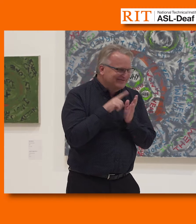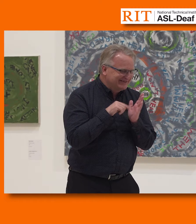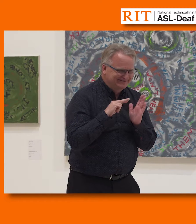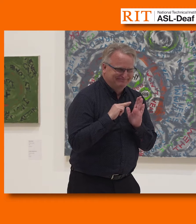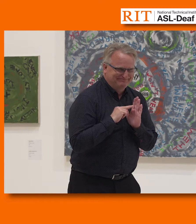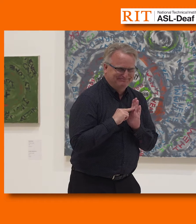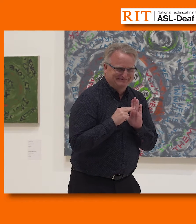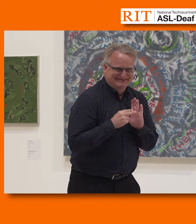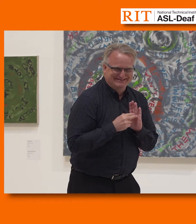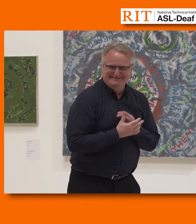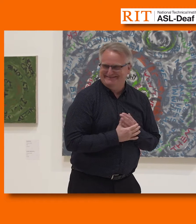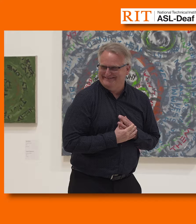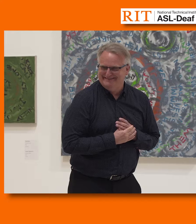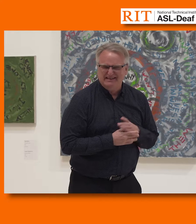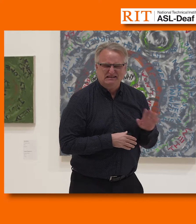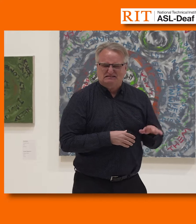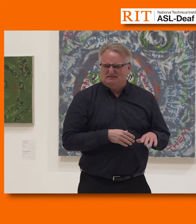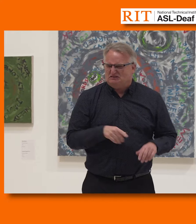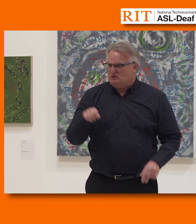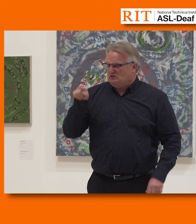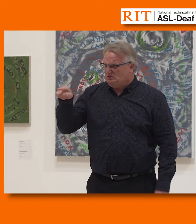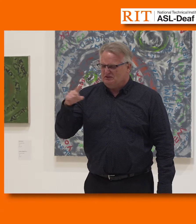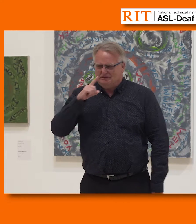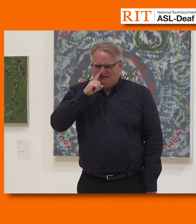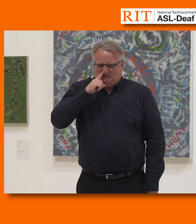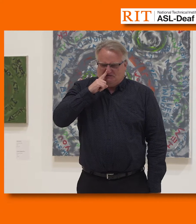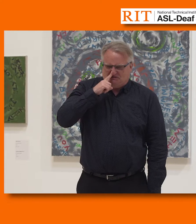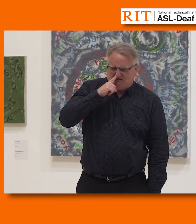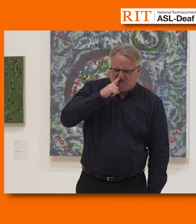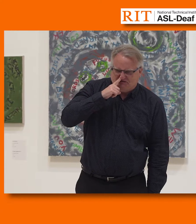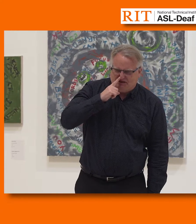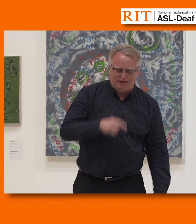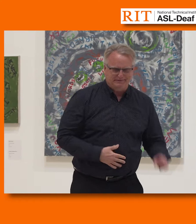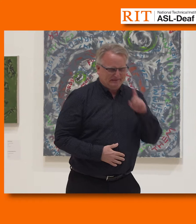"Oh, oops, you're hearing that? Oh,"